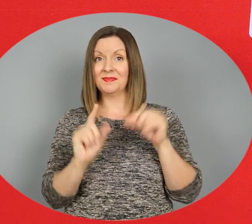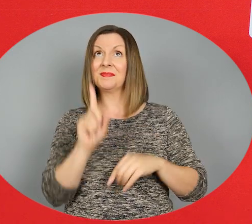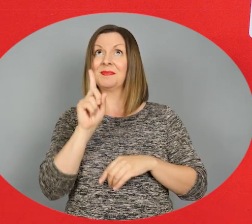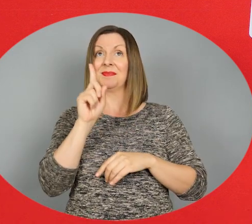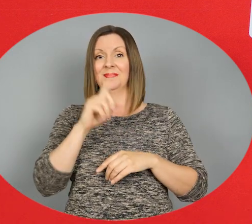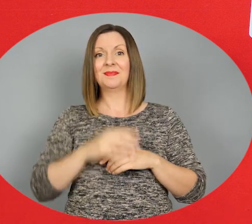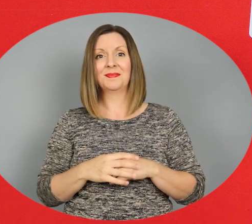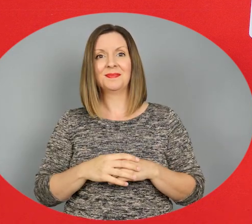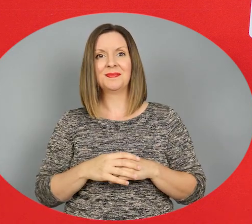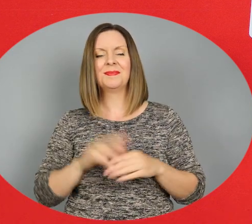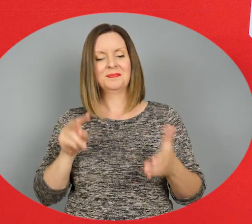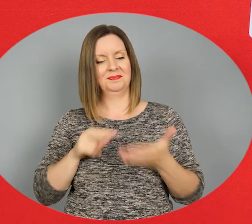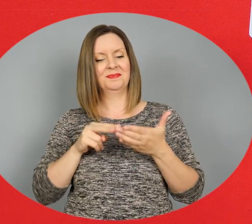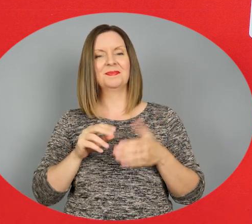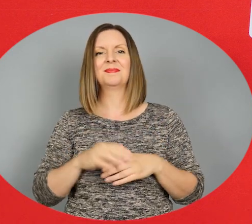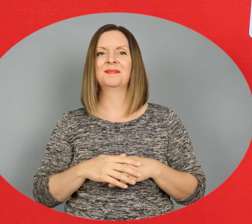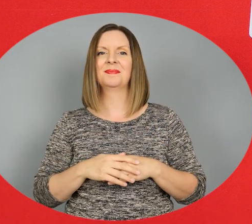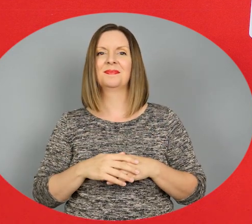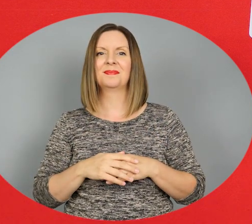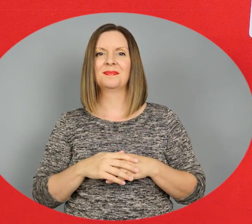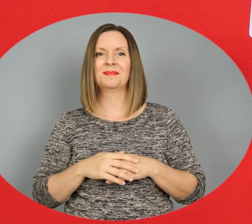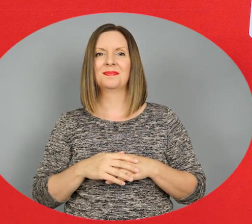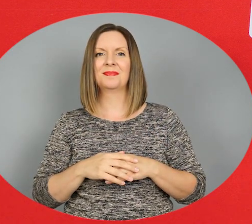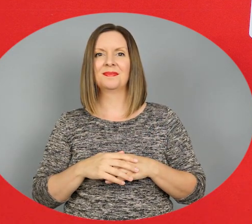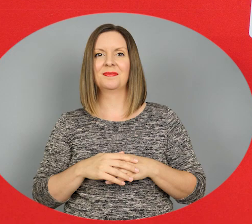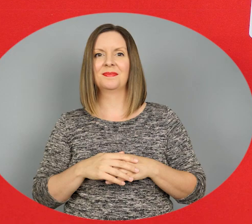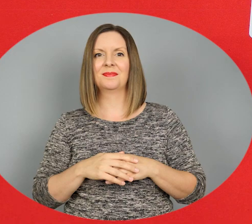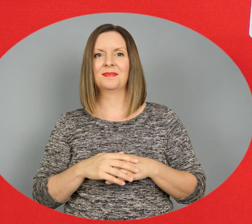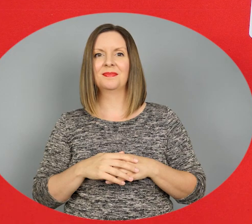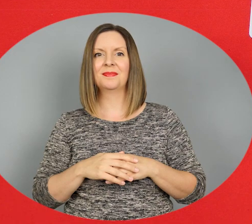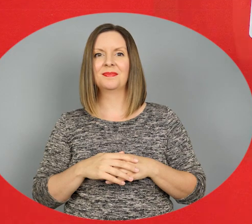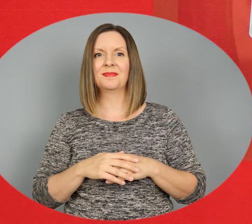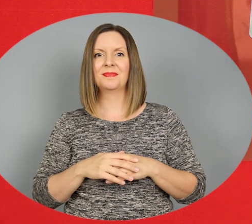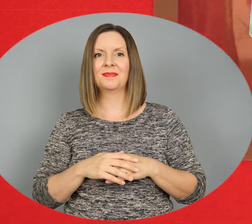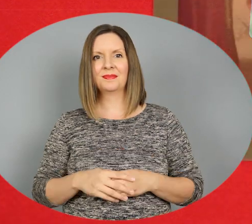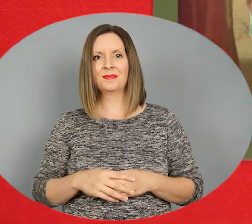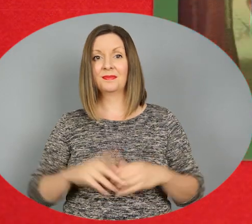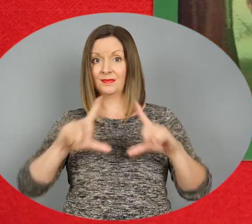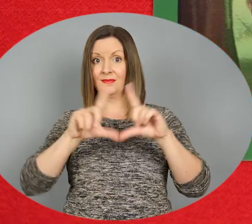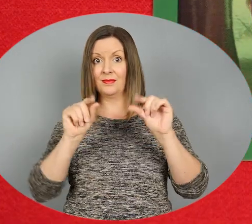cards directly below the stack you just revealed and collected from. Each of these will show